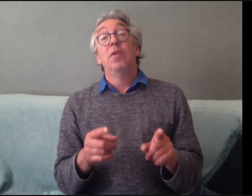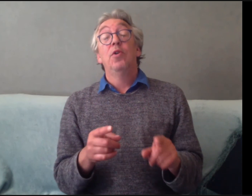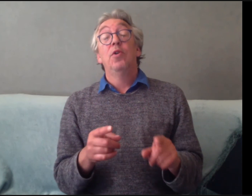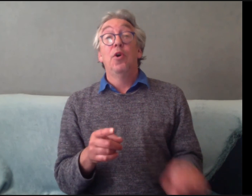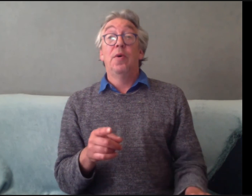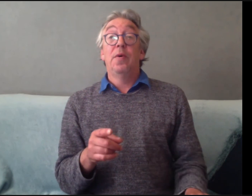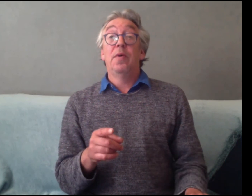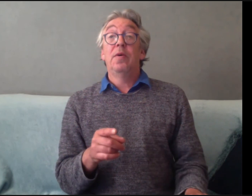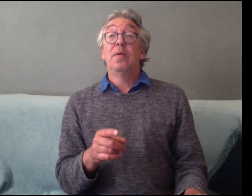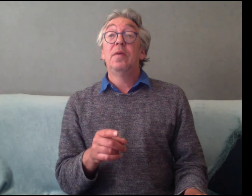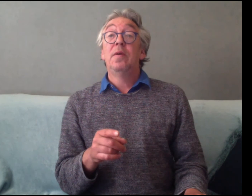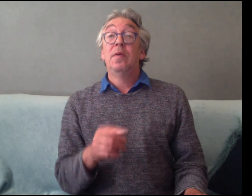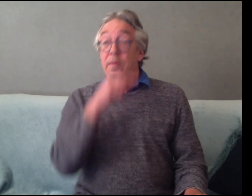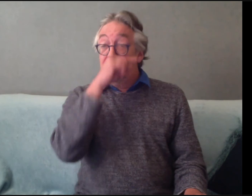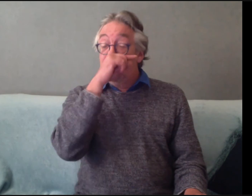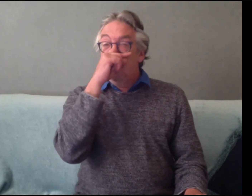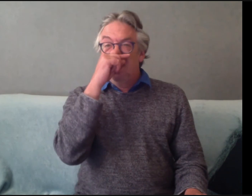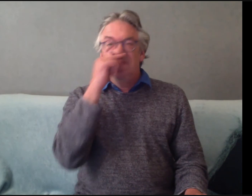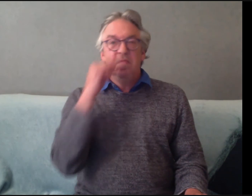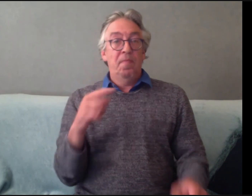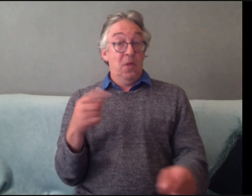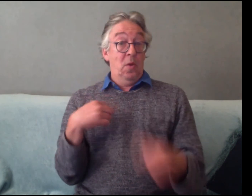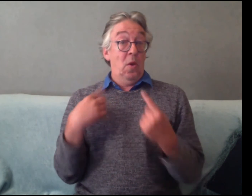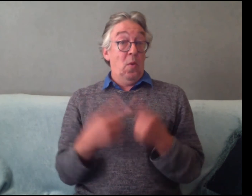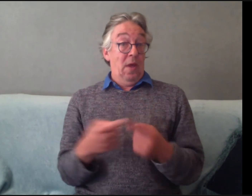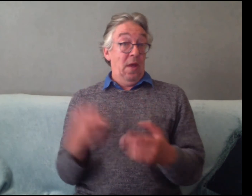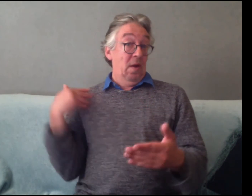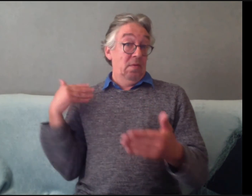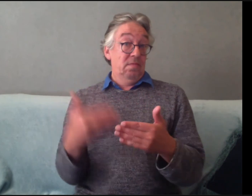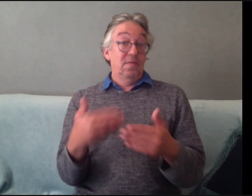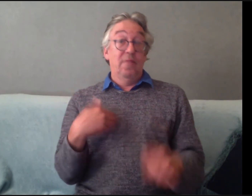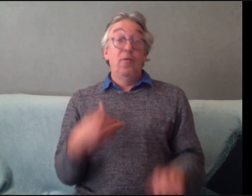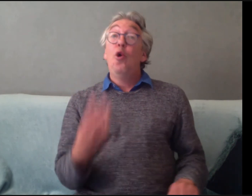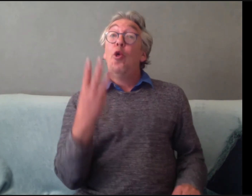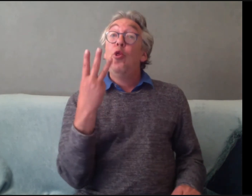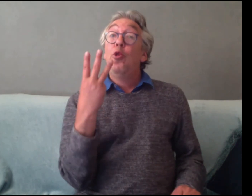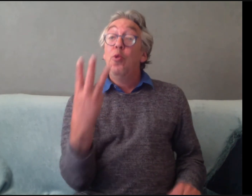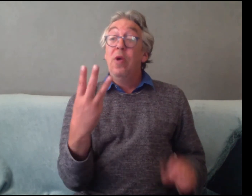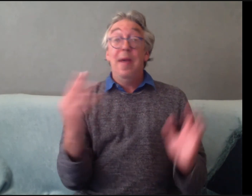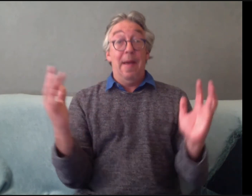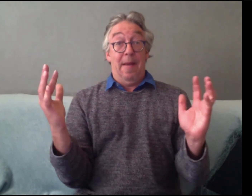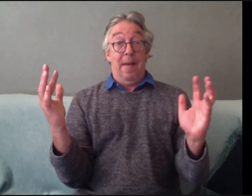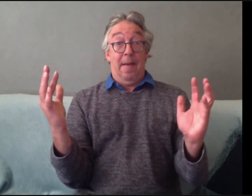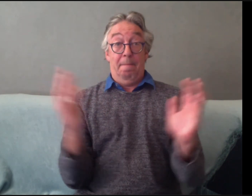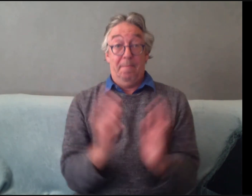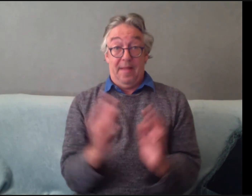we've had, actually, three meetings with beneficiary of EU aid volunteers